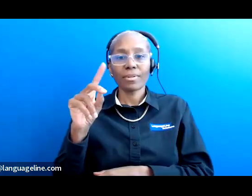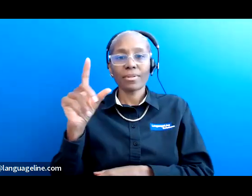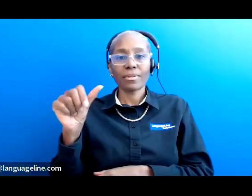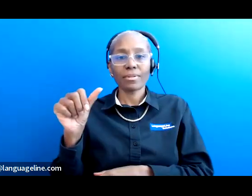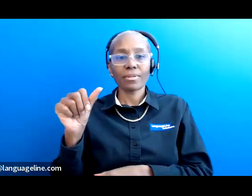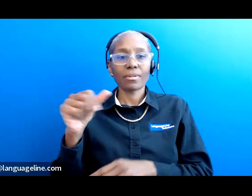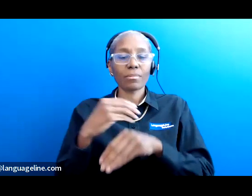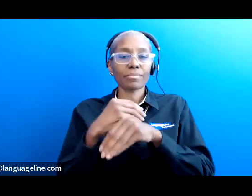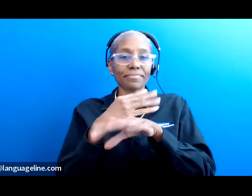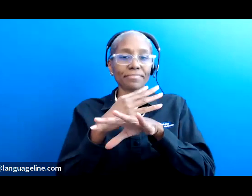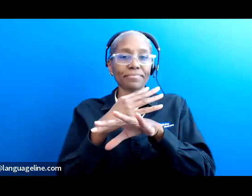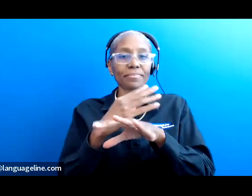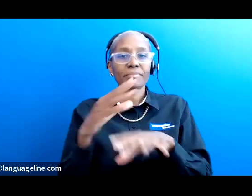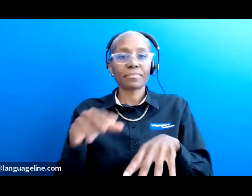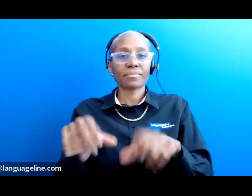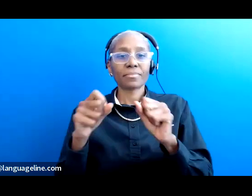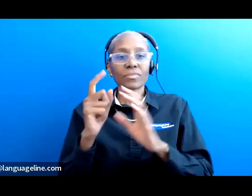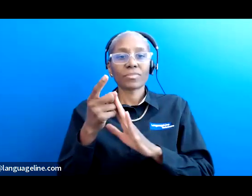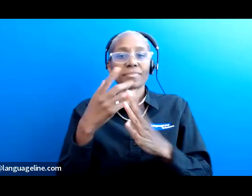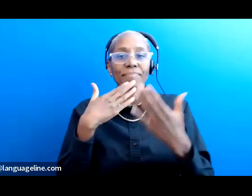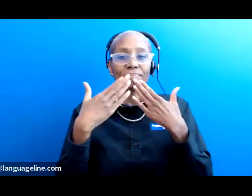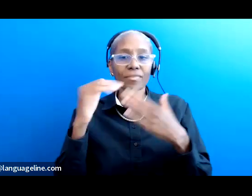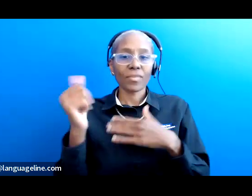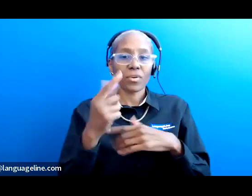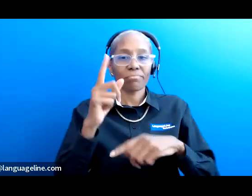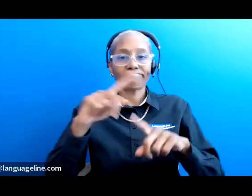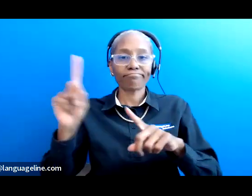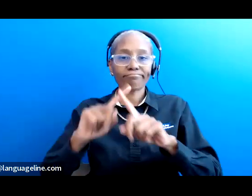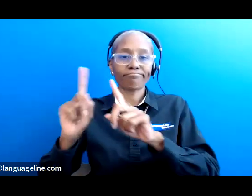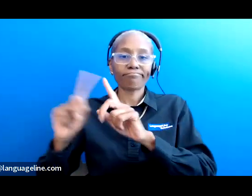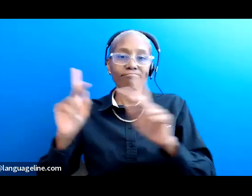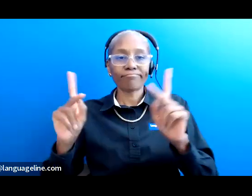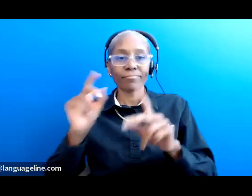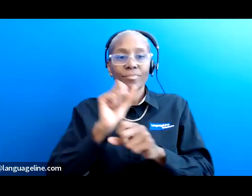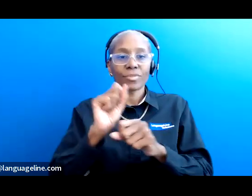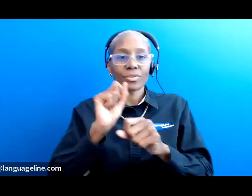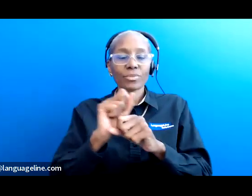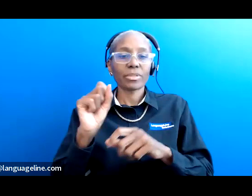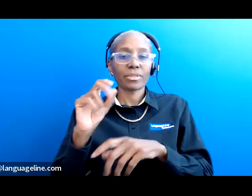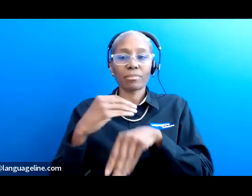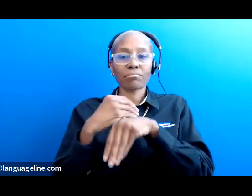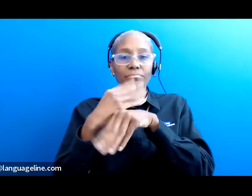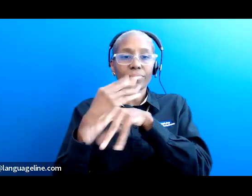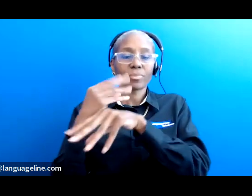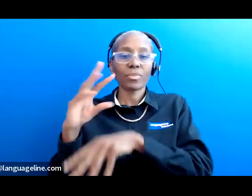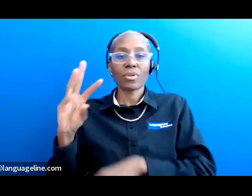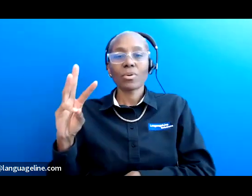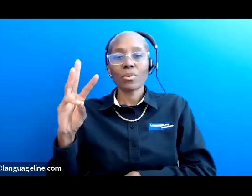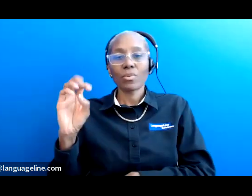I wanted to take a moment, first of all to thank all the people that work, these webinars always look so effortless, but there's a